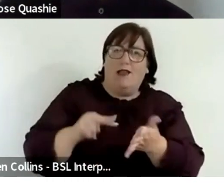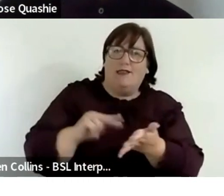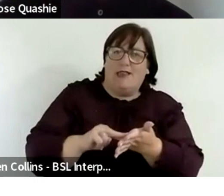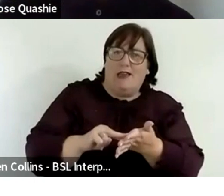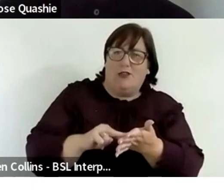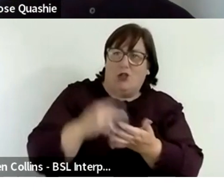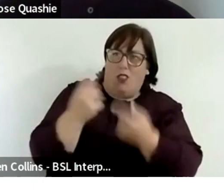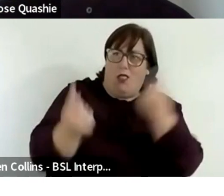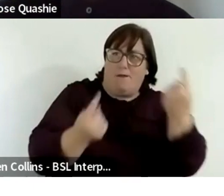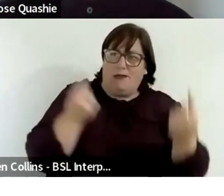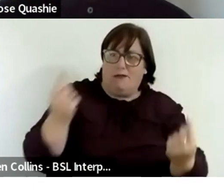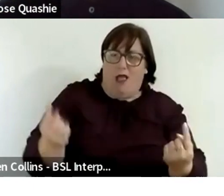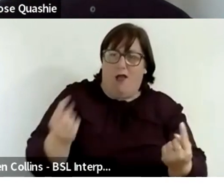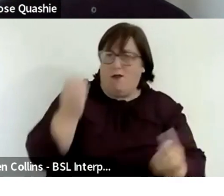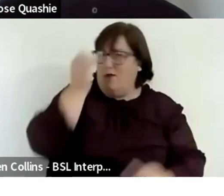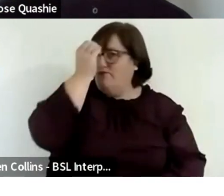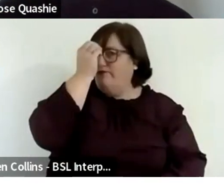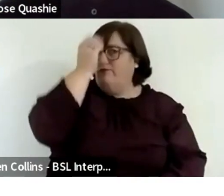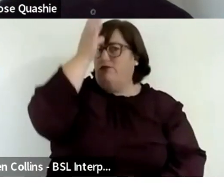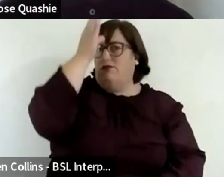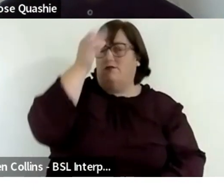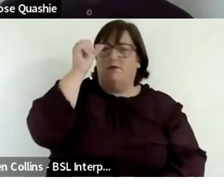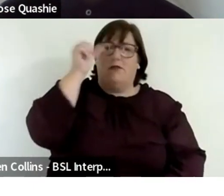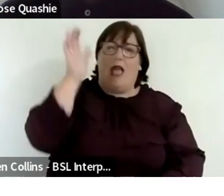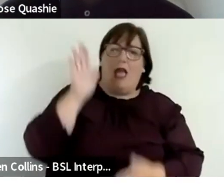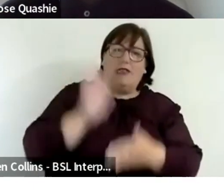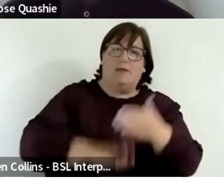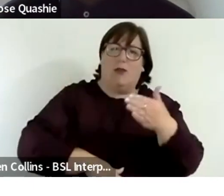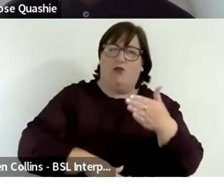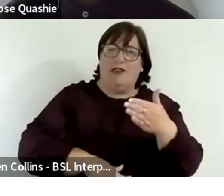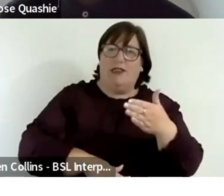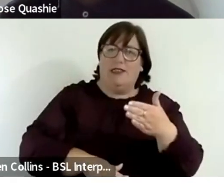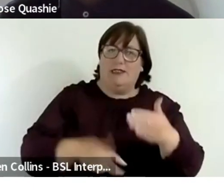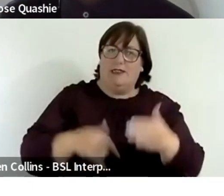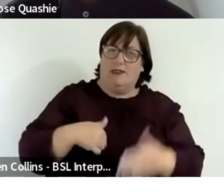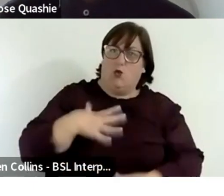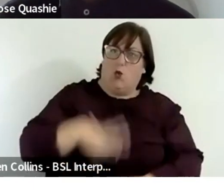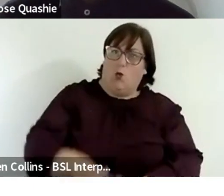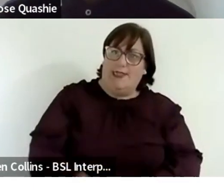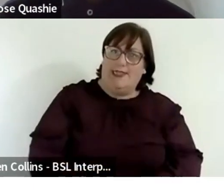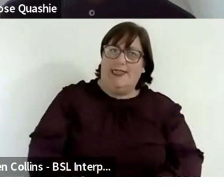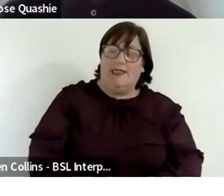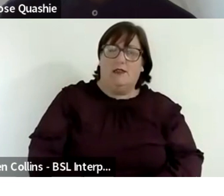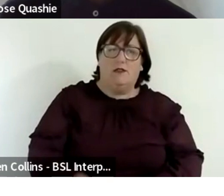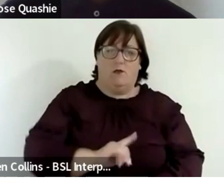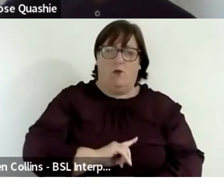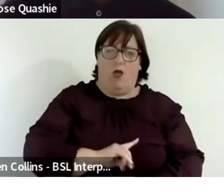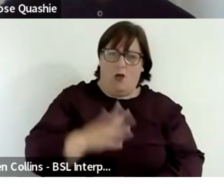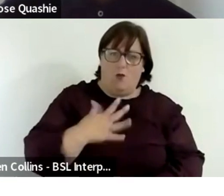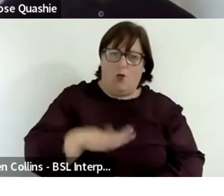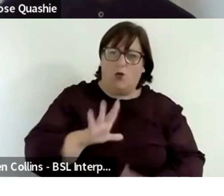and skills to be able to help us to engage with certain groups of people, creating the right pathways into